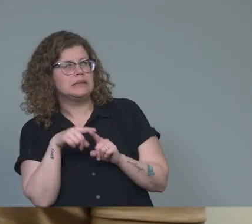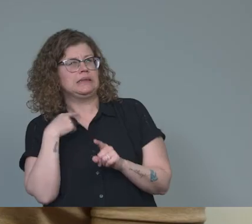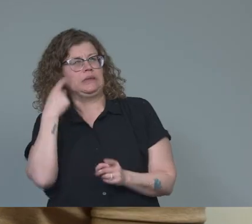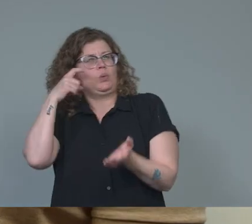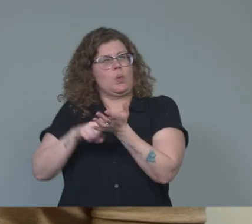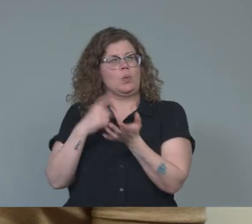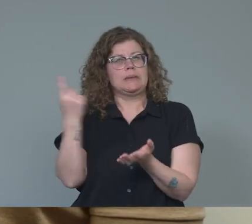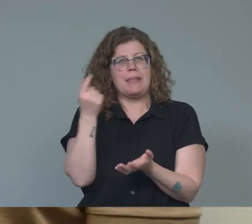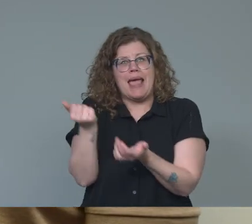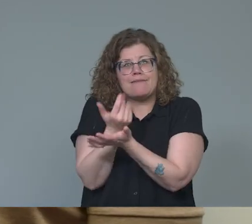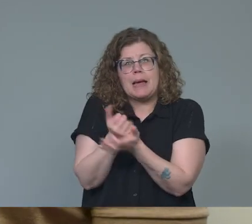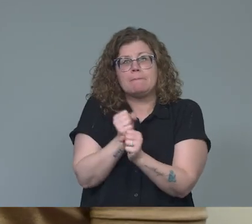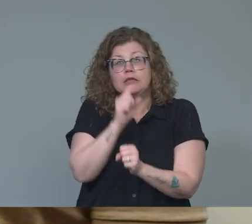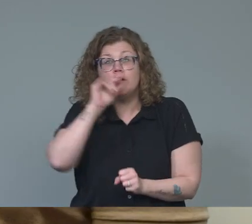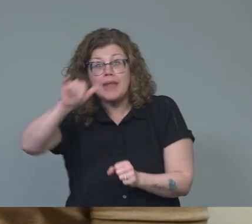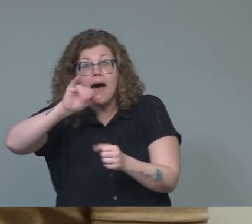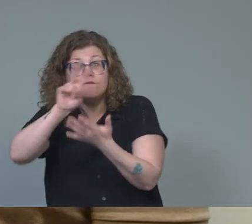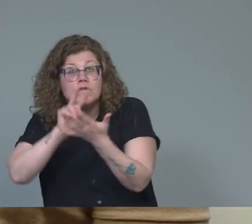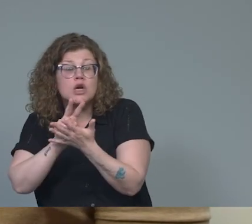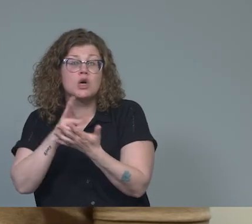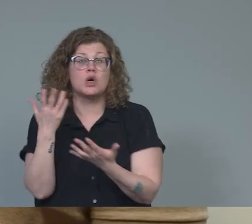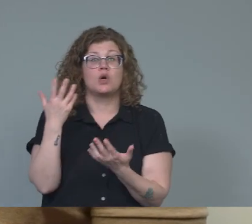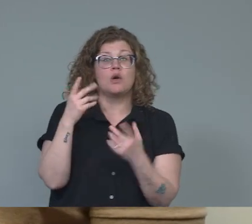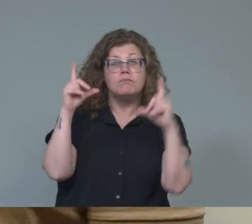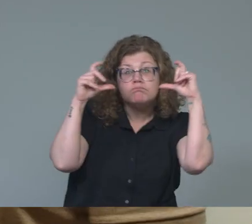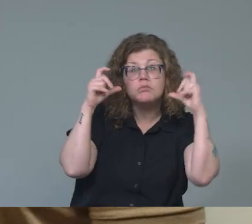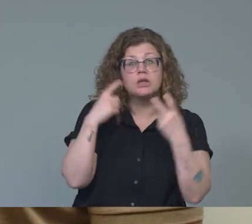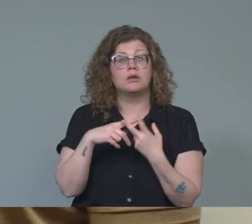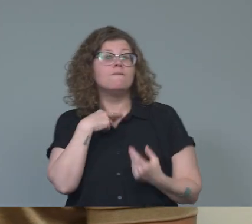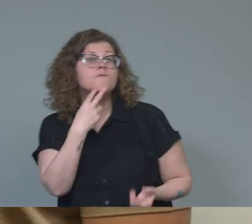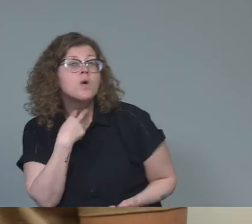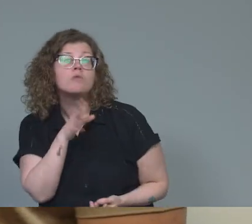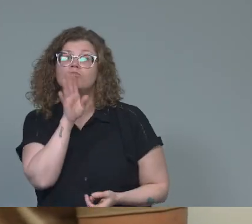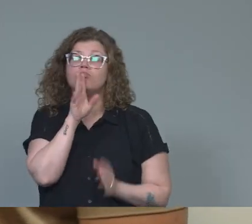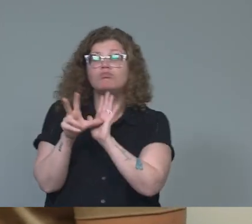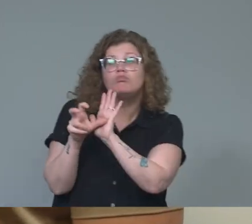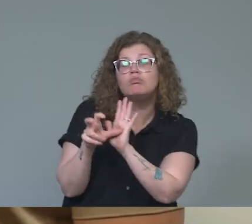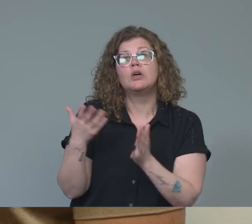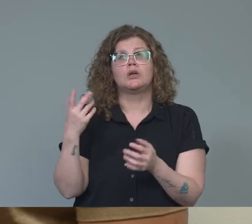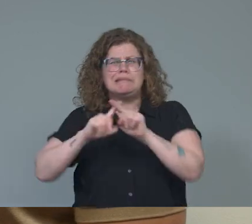we thought for maintenance under AR. When we were finishing, the project was just the QR code on the wall